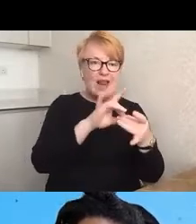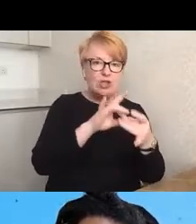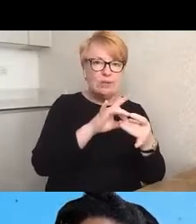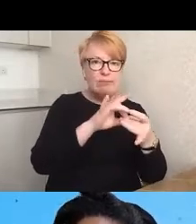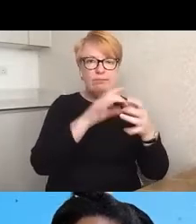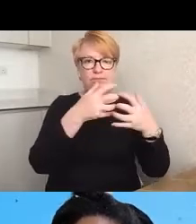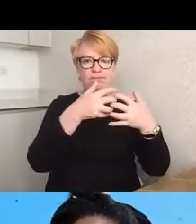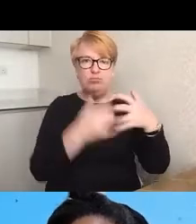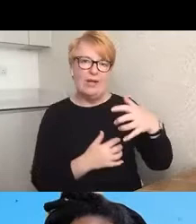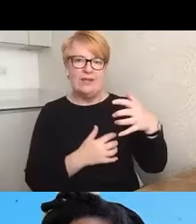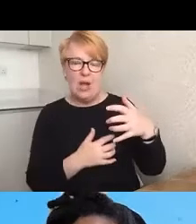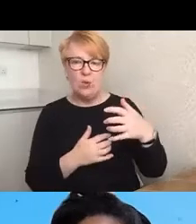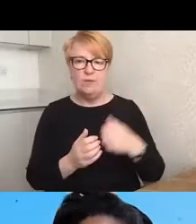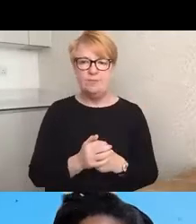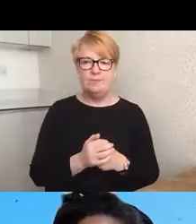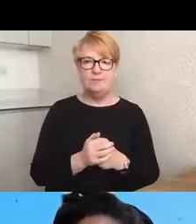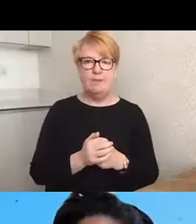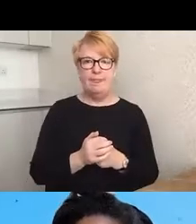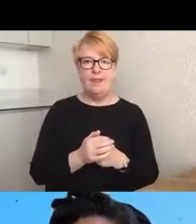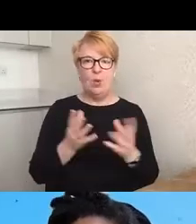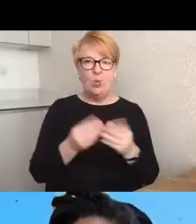I say this in quotes, the “establishment” and minorities.